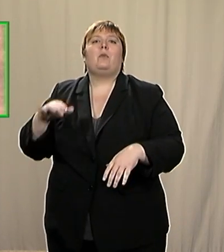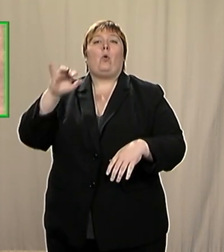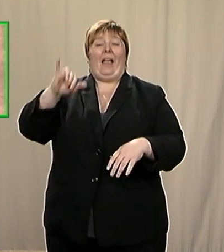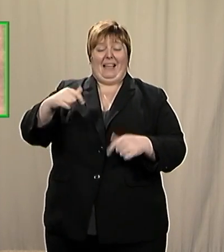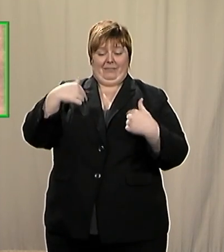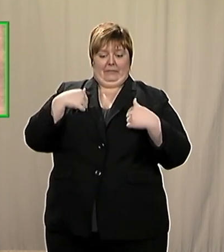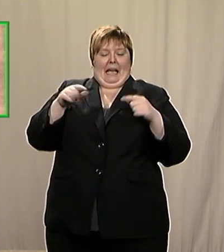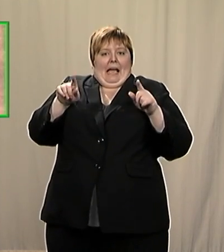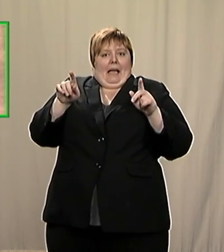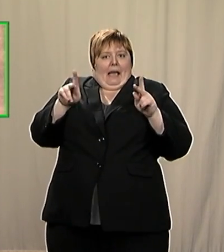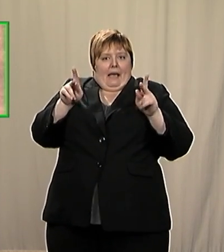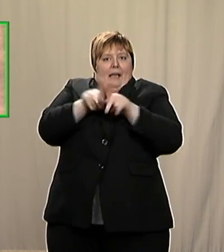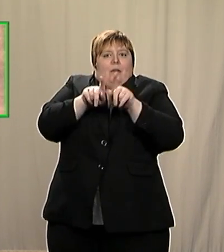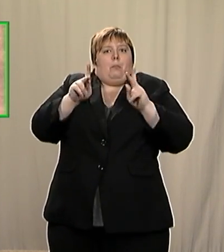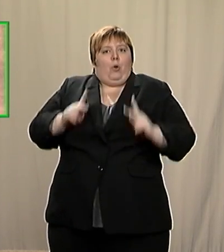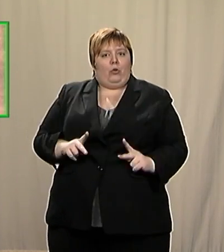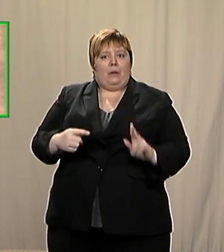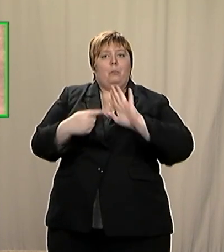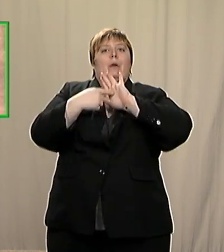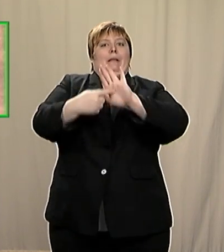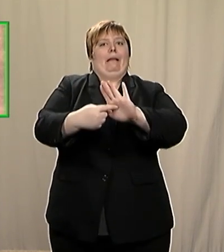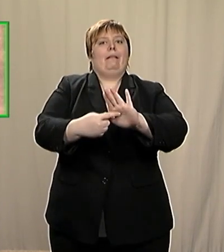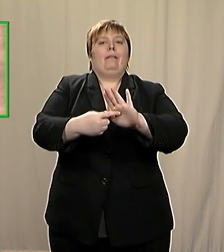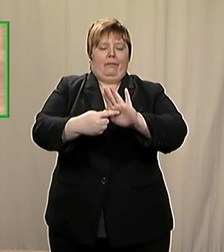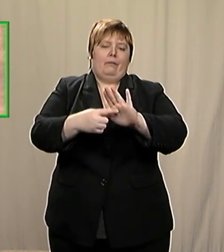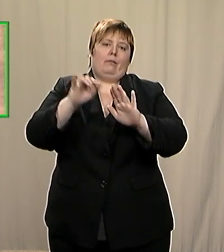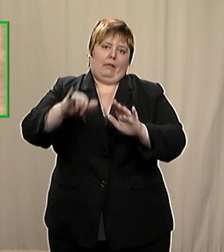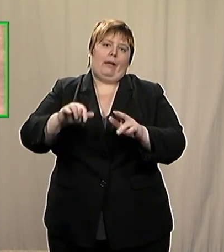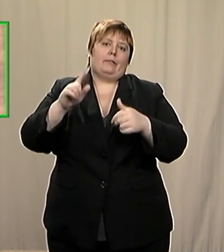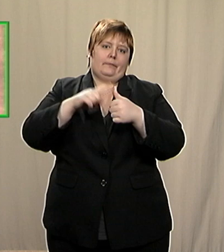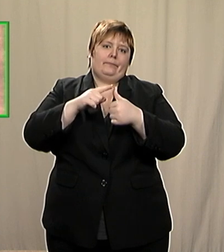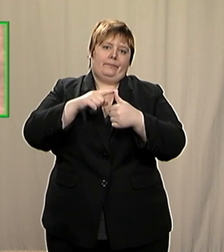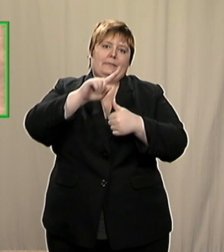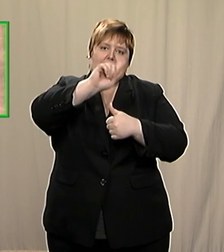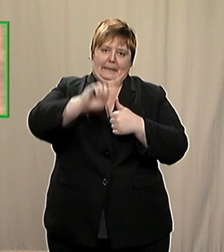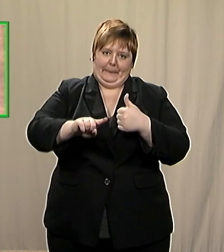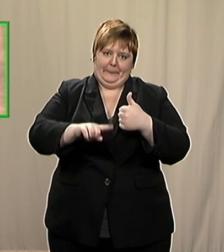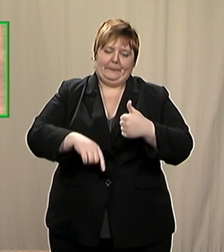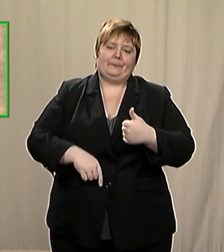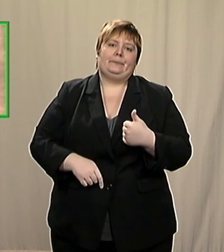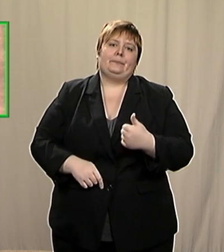of self that's important.